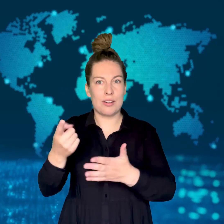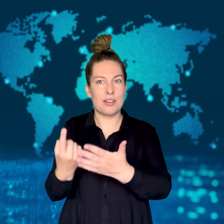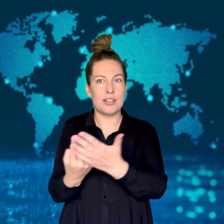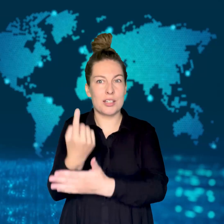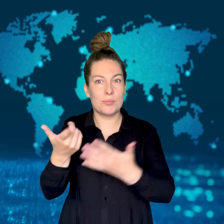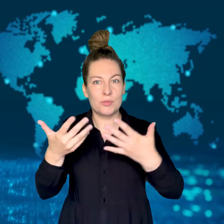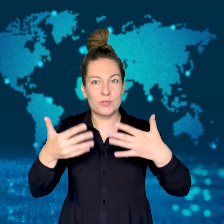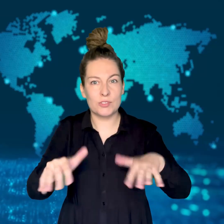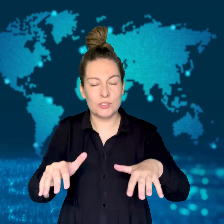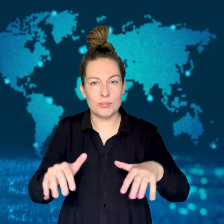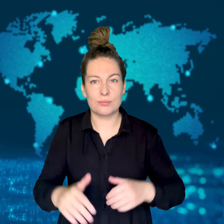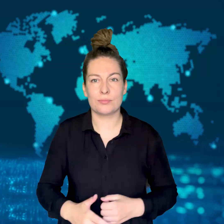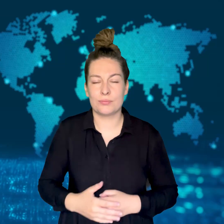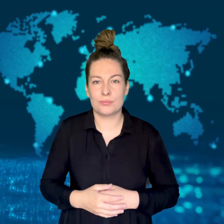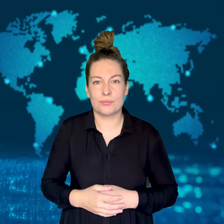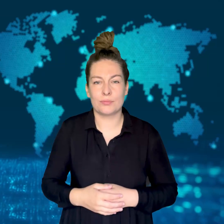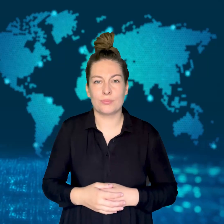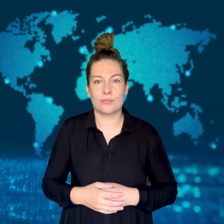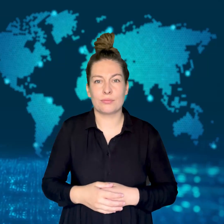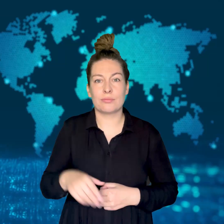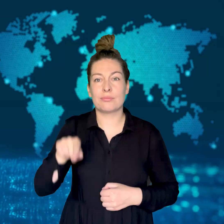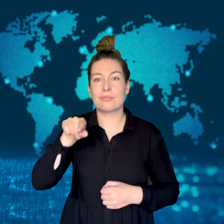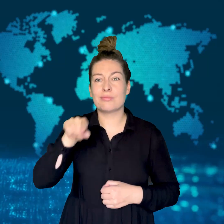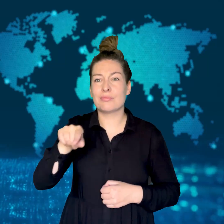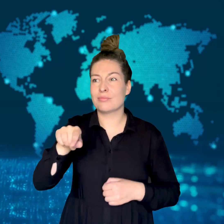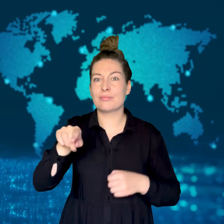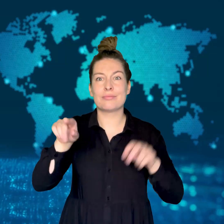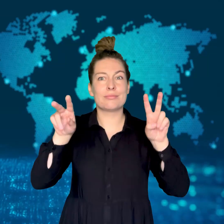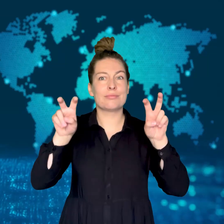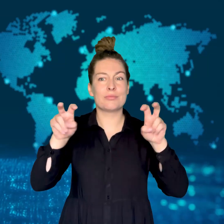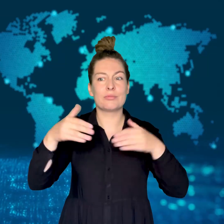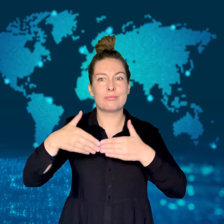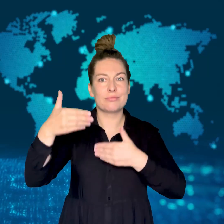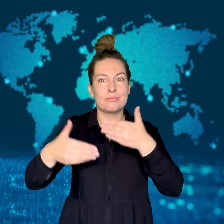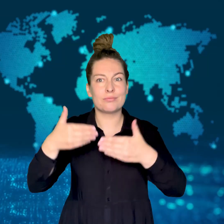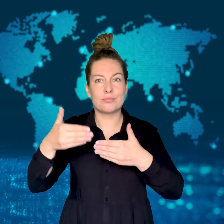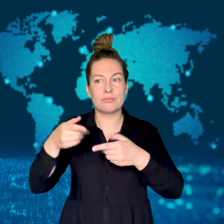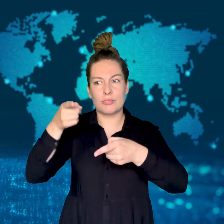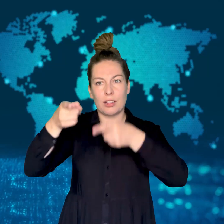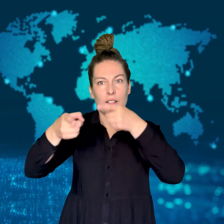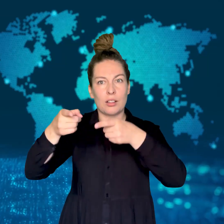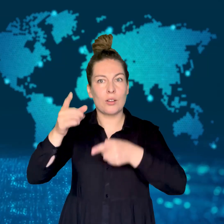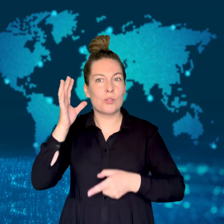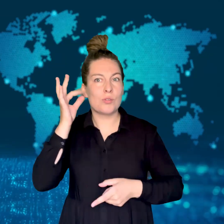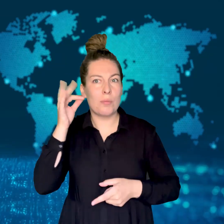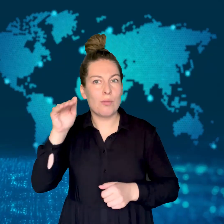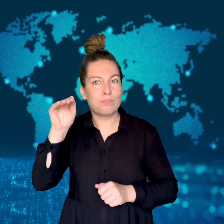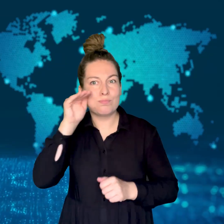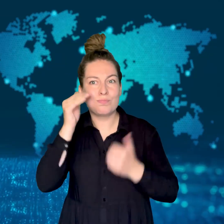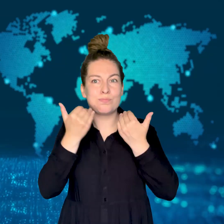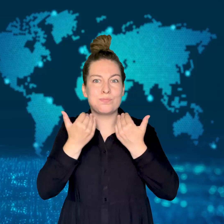the searched women as well.